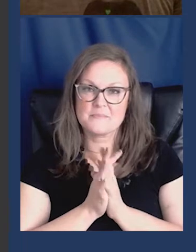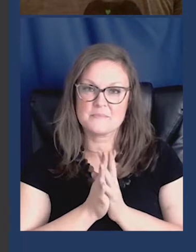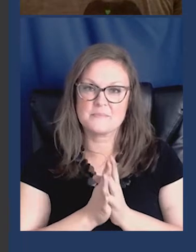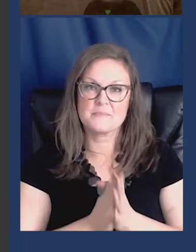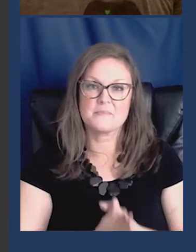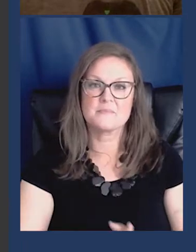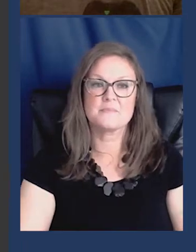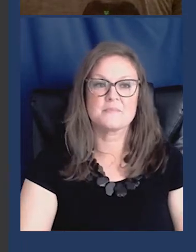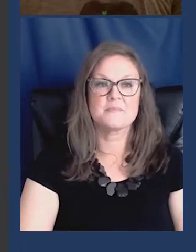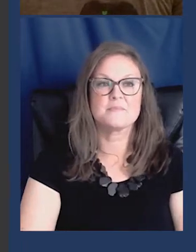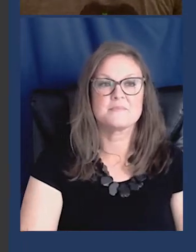Yeah.